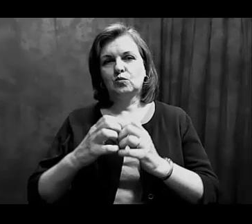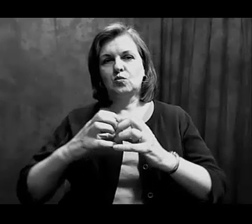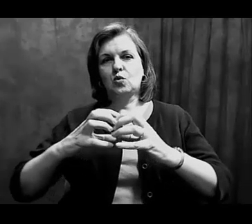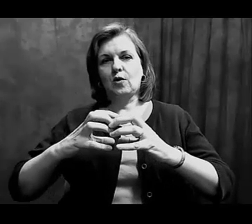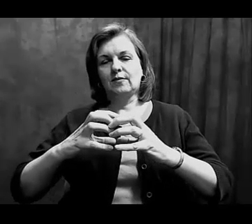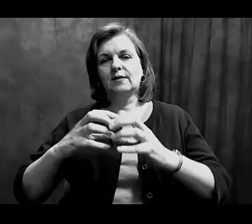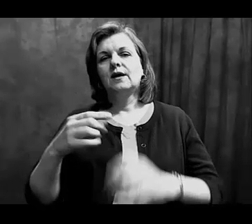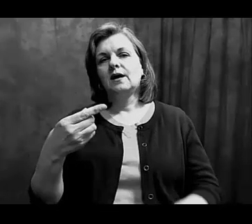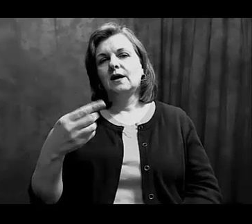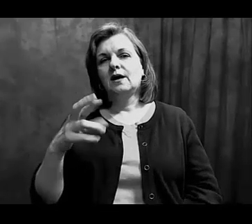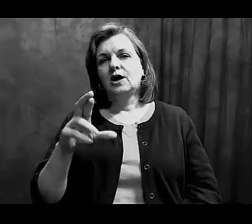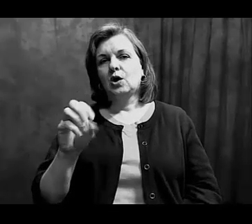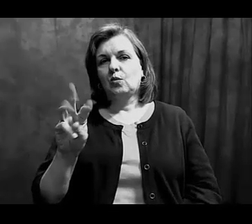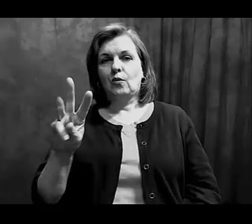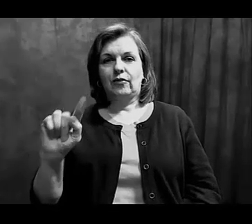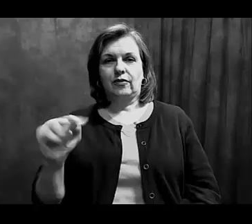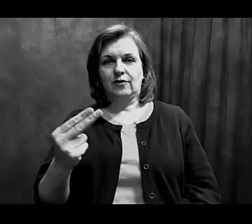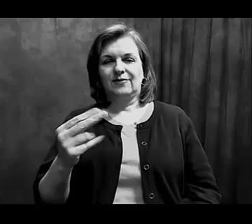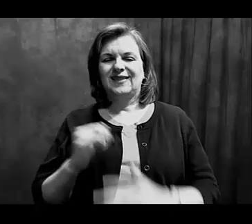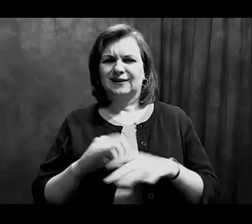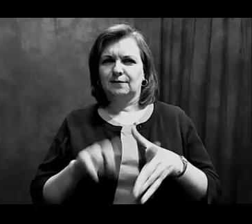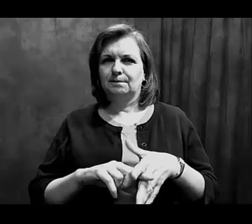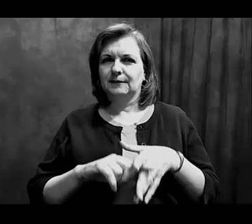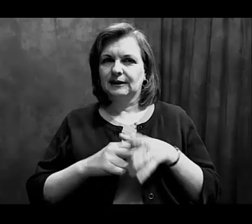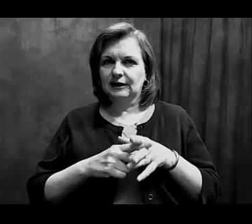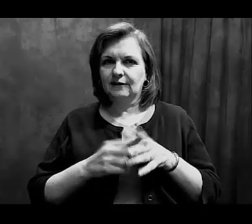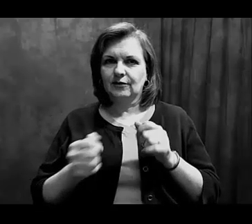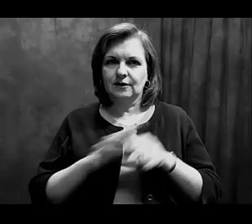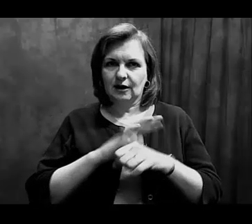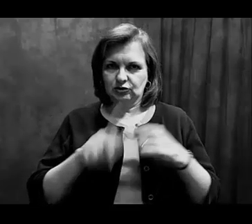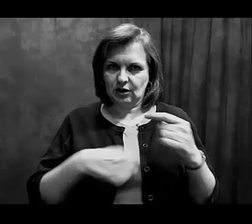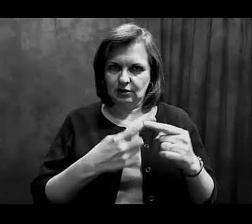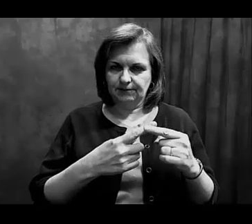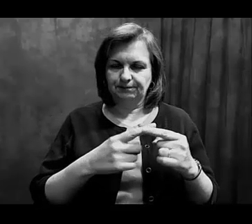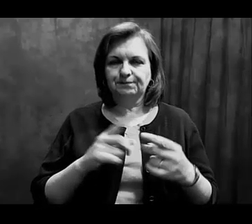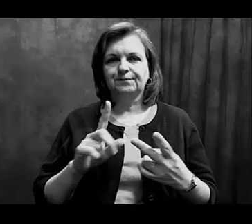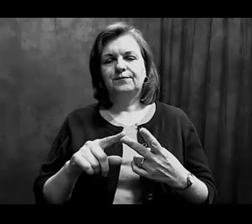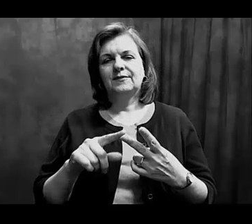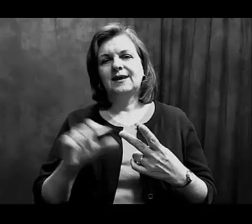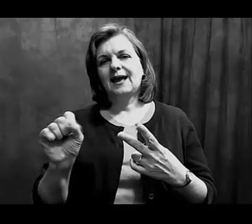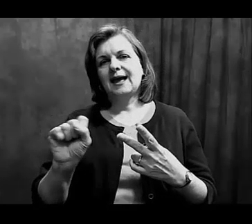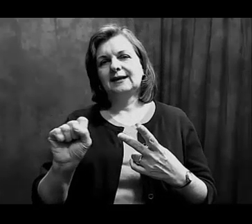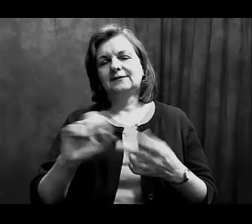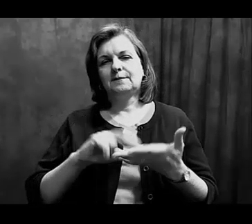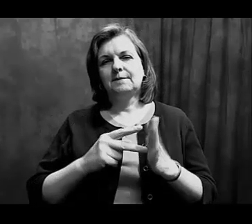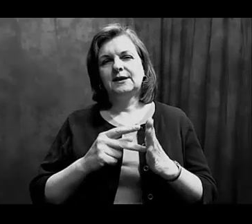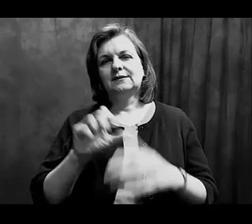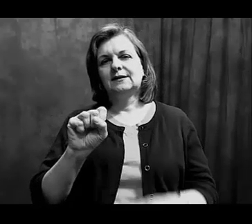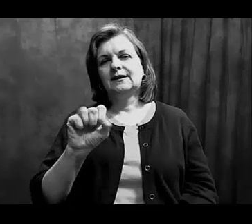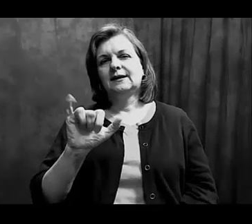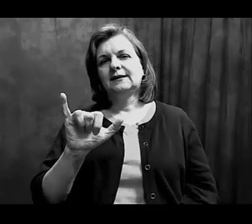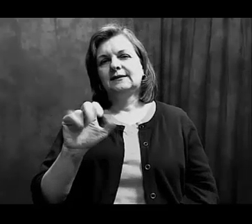this is the start of the entire cycle "S" is synthesis